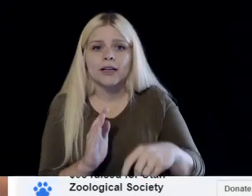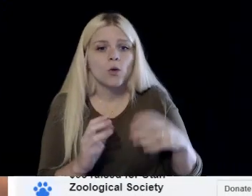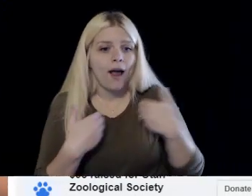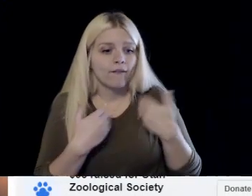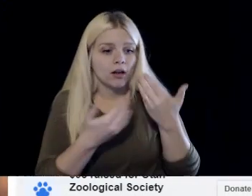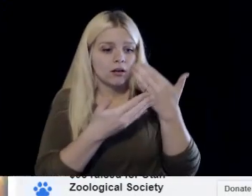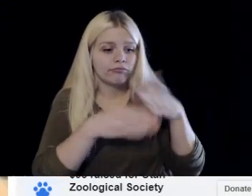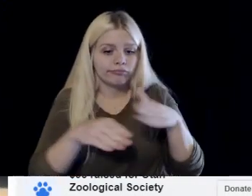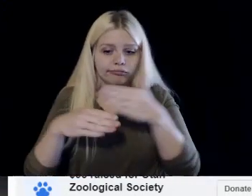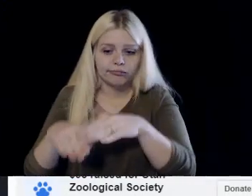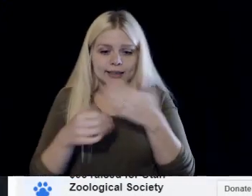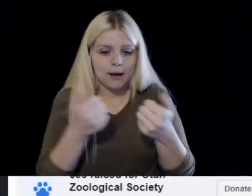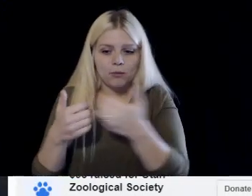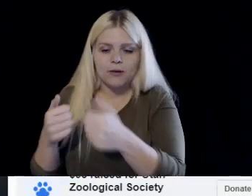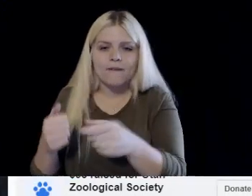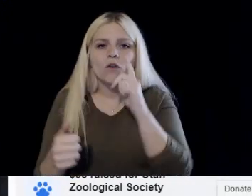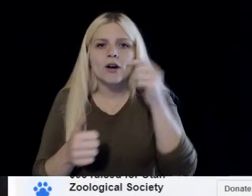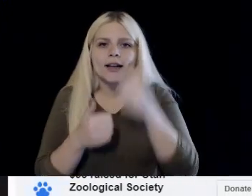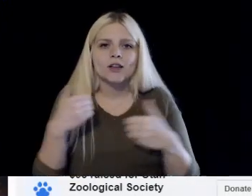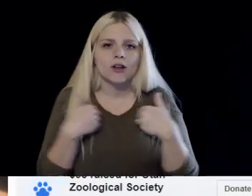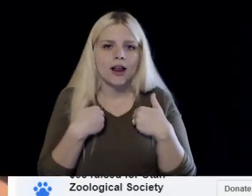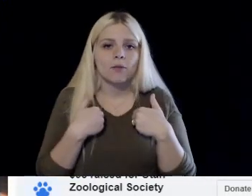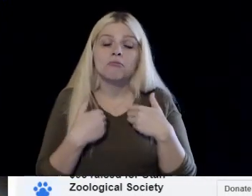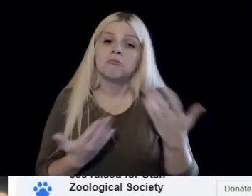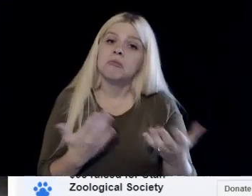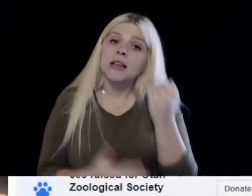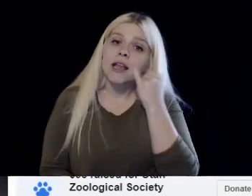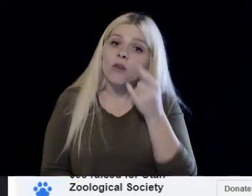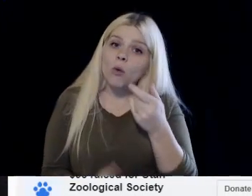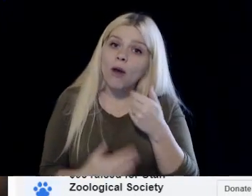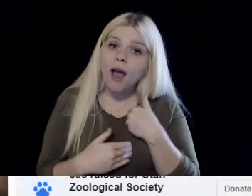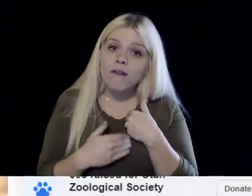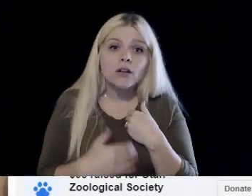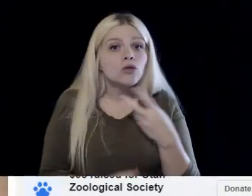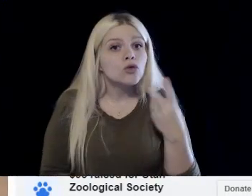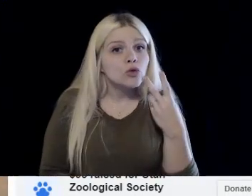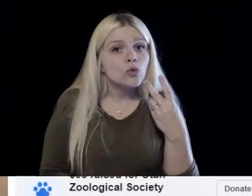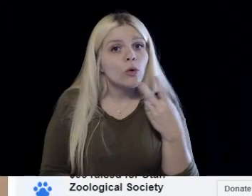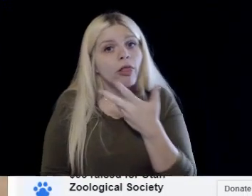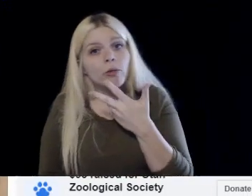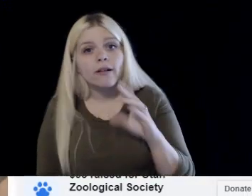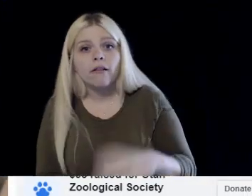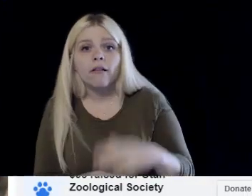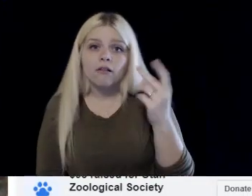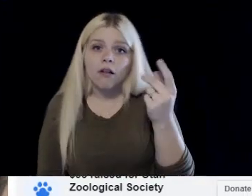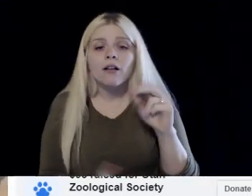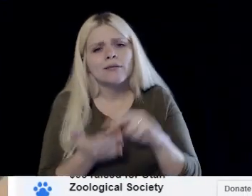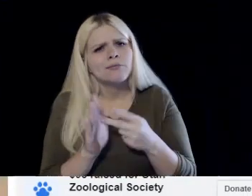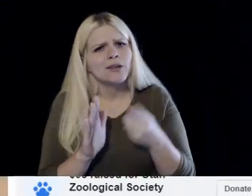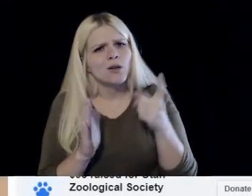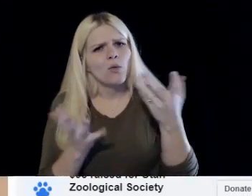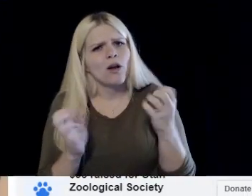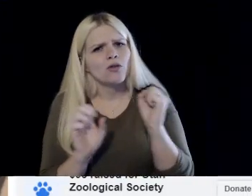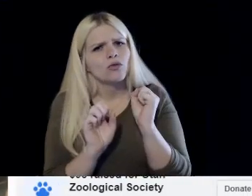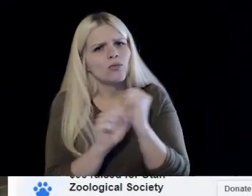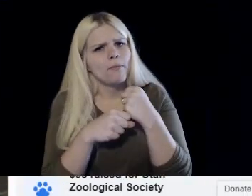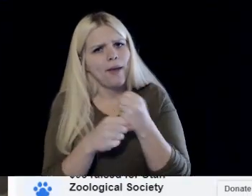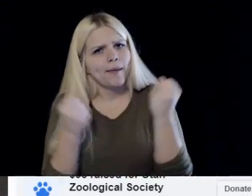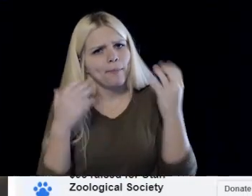So if you have more than one dog, you definitely should make more than one treat. Erica: And again, these are outside treats naturally, but the weather is so gorgeous out there today.